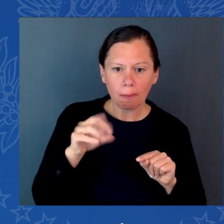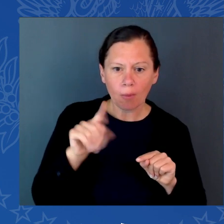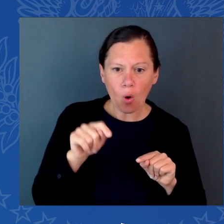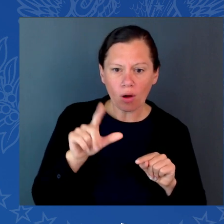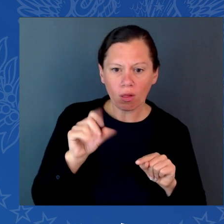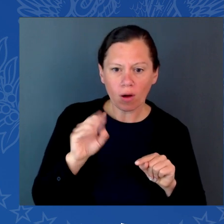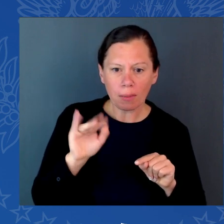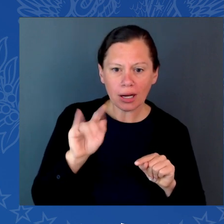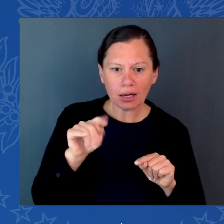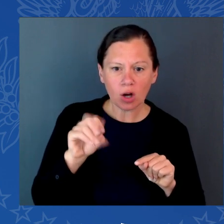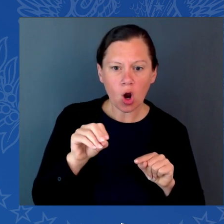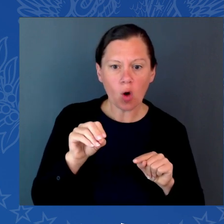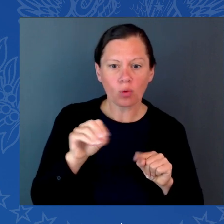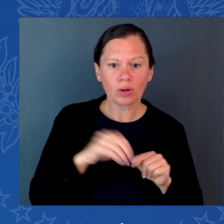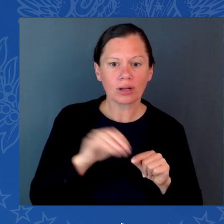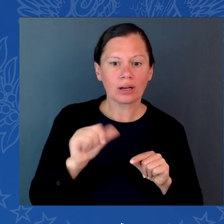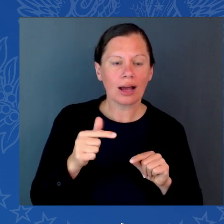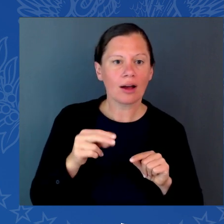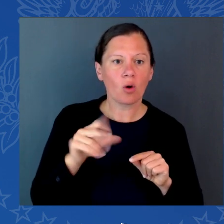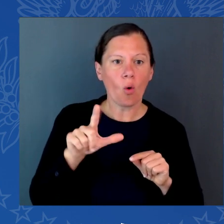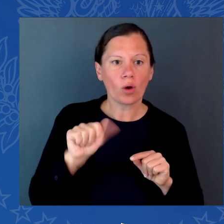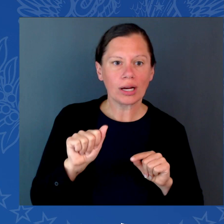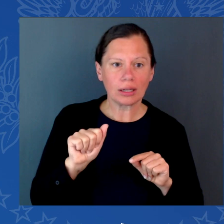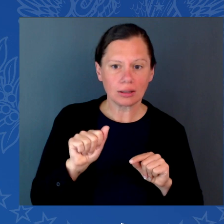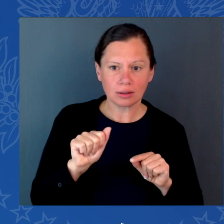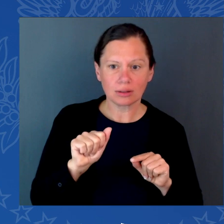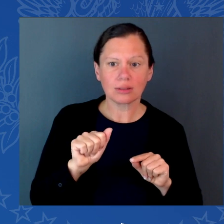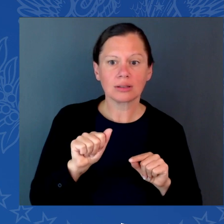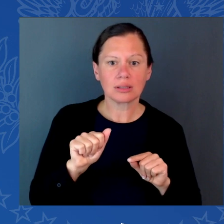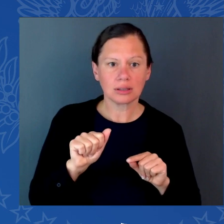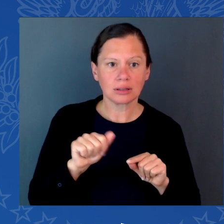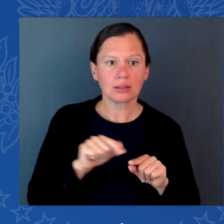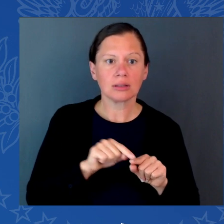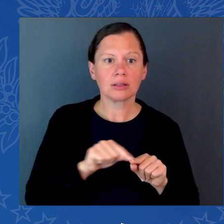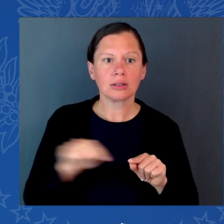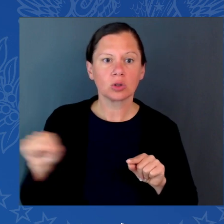Our goal is not only to connect a landlocked region to the sea.